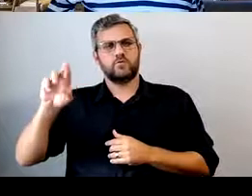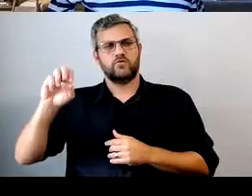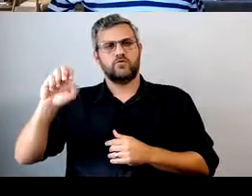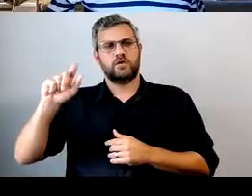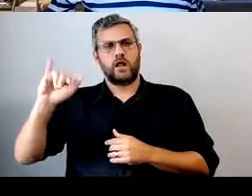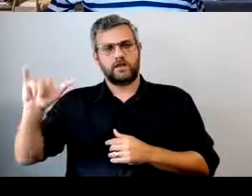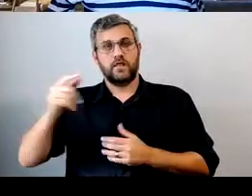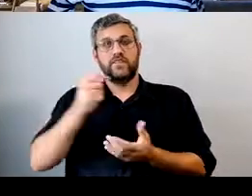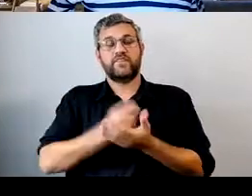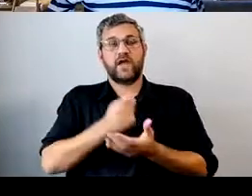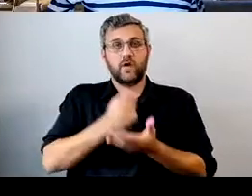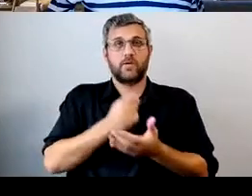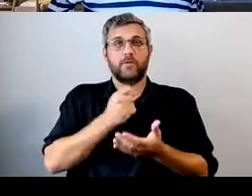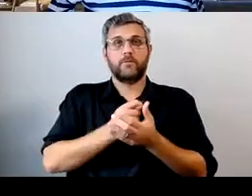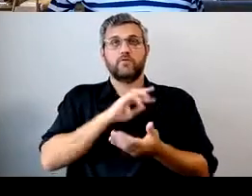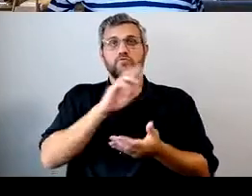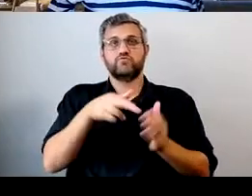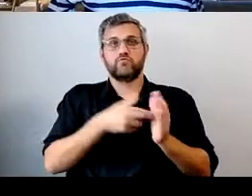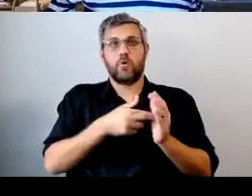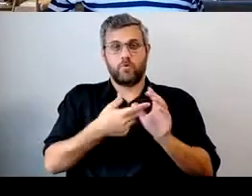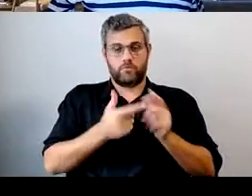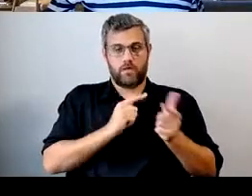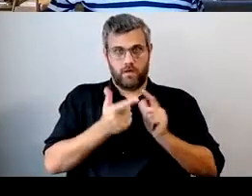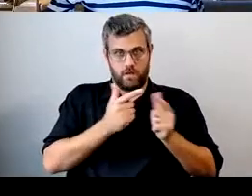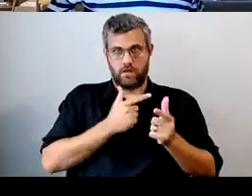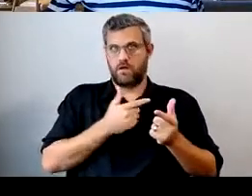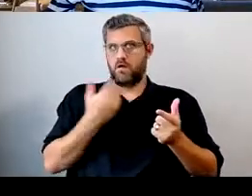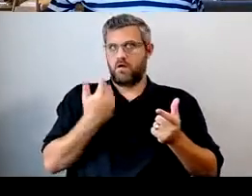for some clients in addressing and combating specific phobias,